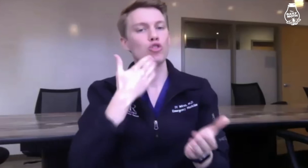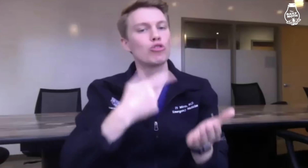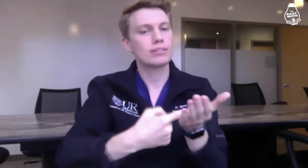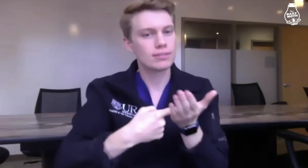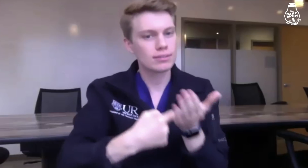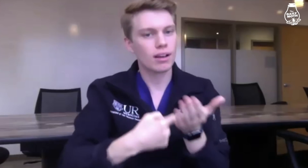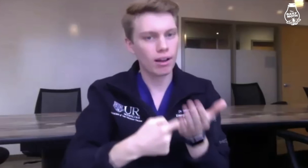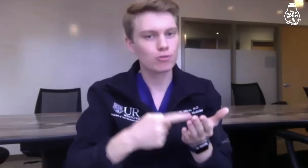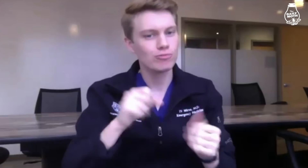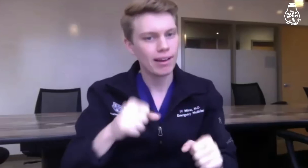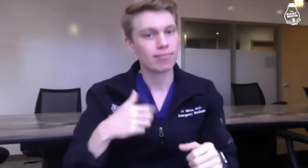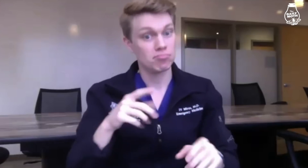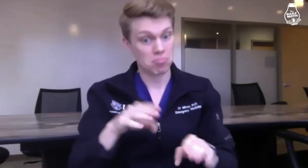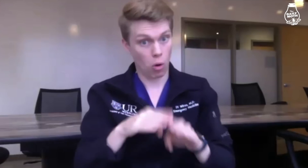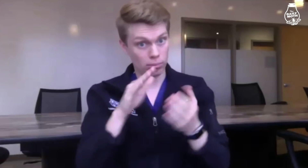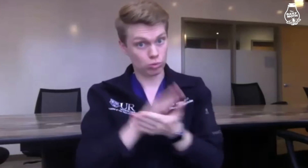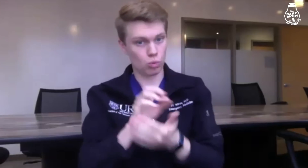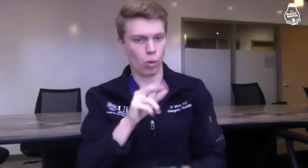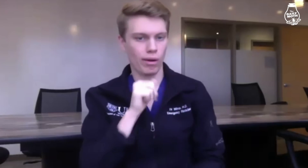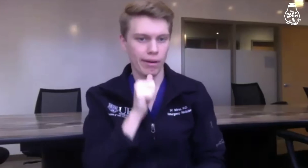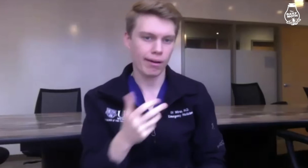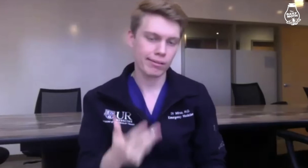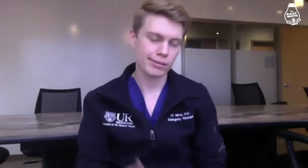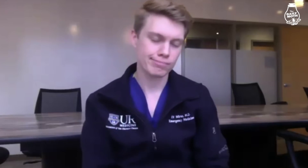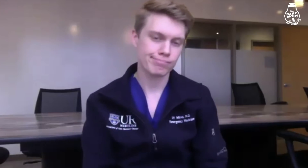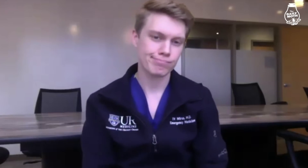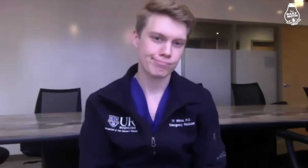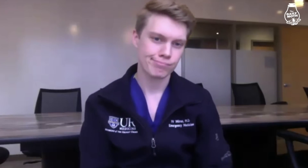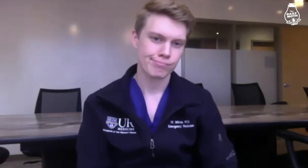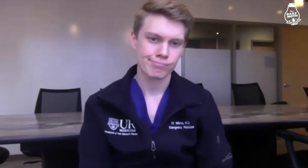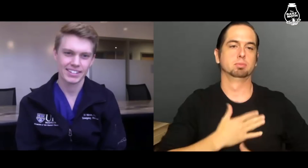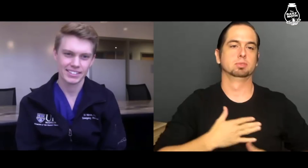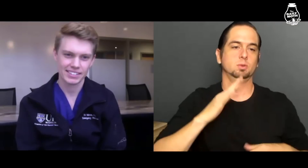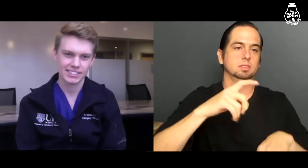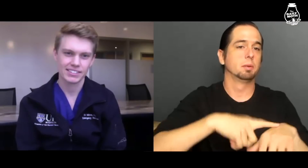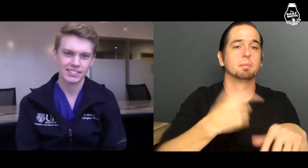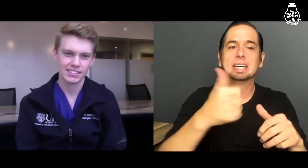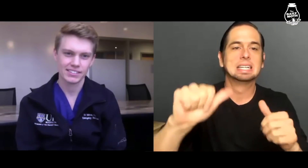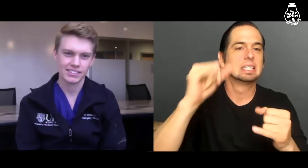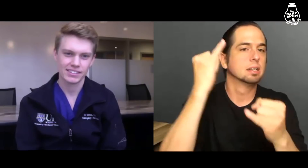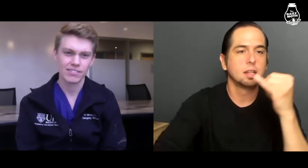then that's a good discussion to have, whether to open schools or not. I appreciate your time.